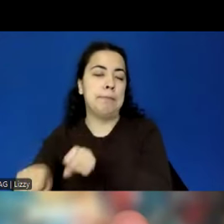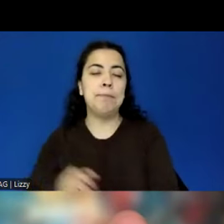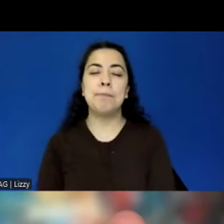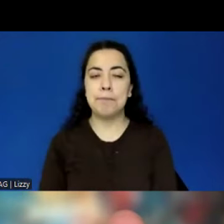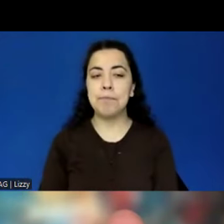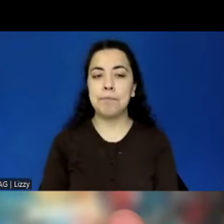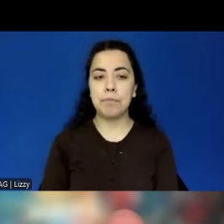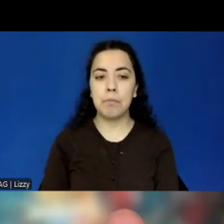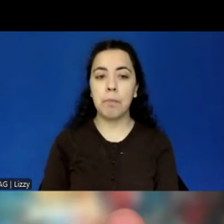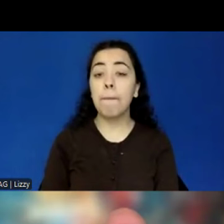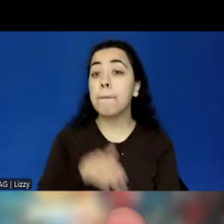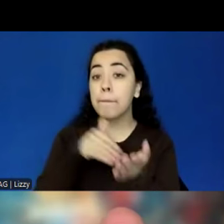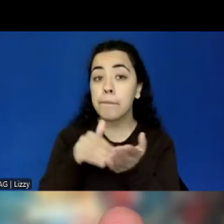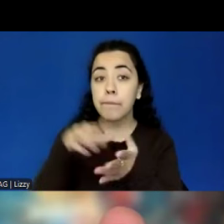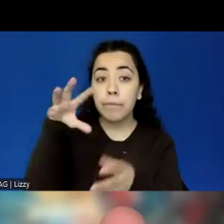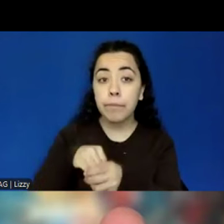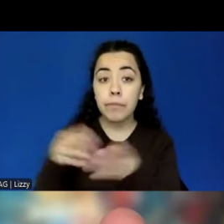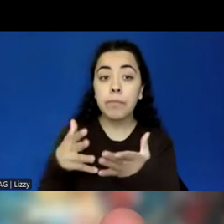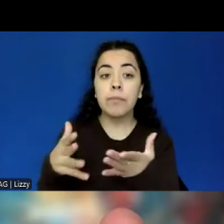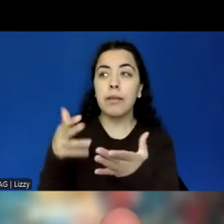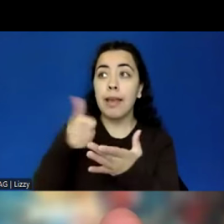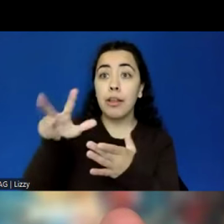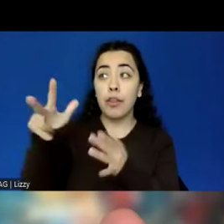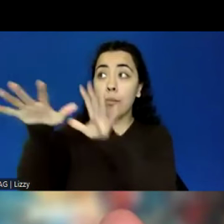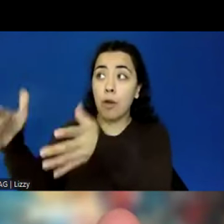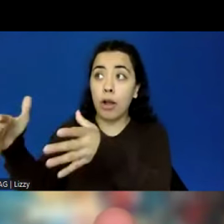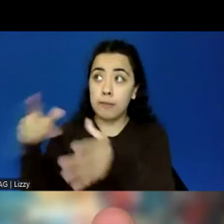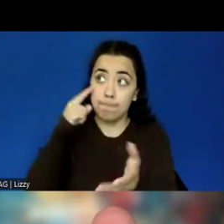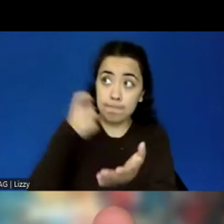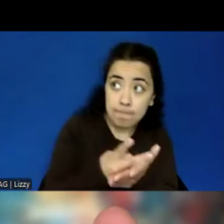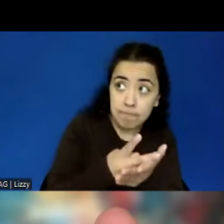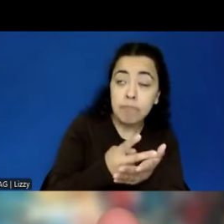That often includes the validation for any third parties as well, things like chatbots or review